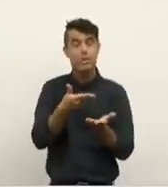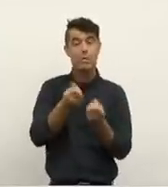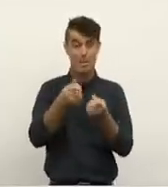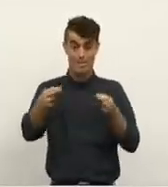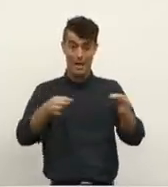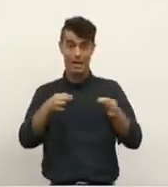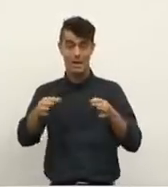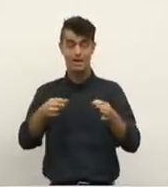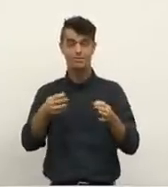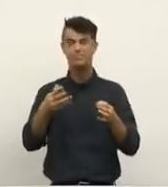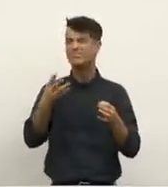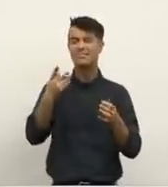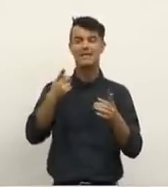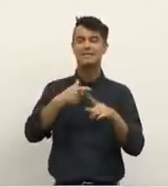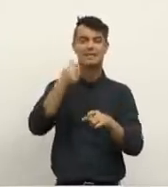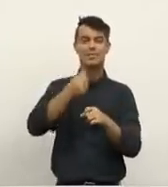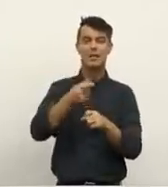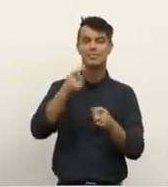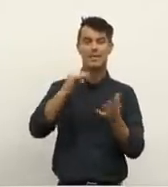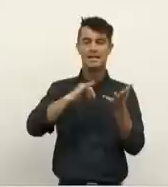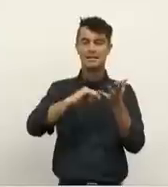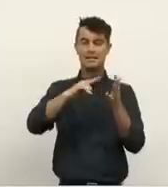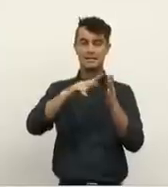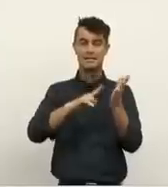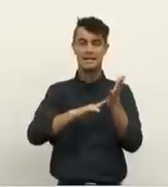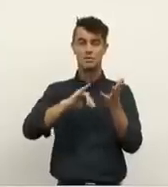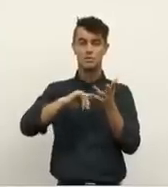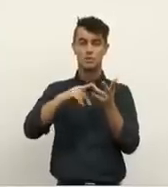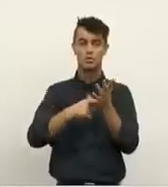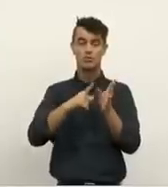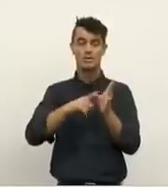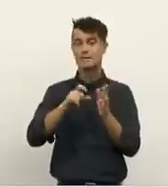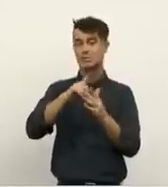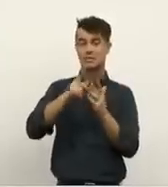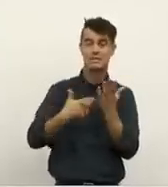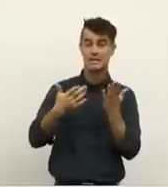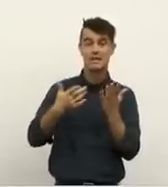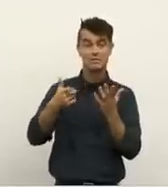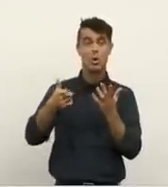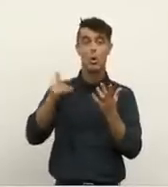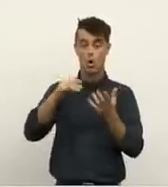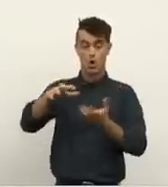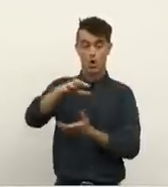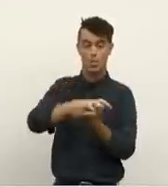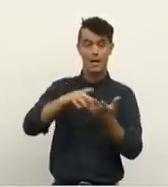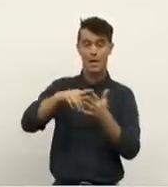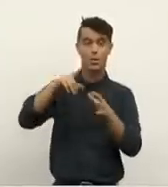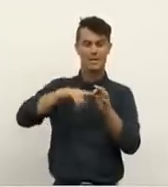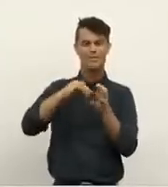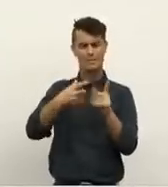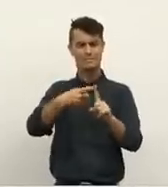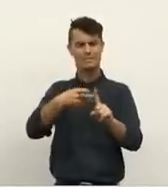So, since your disability is sometimes one in and you've got really complicated equipment, that can be another.